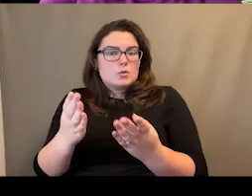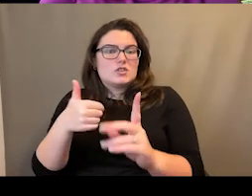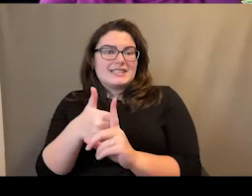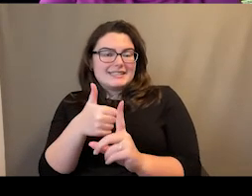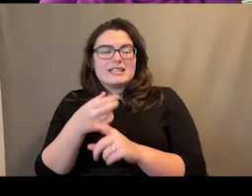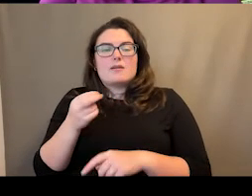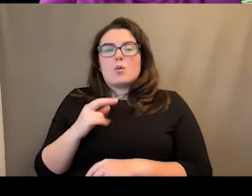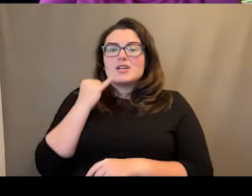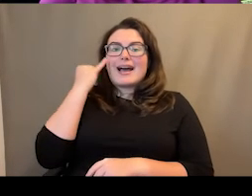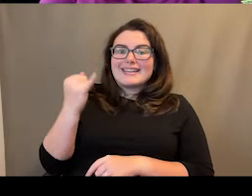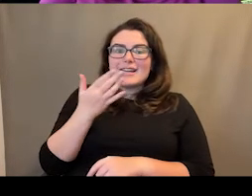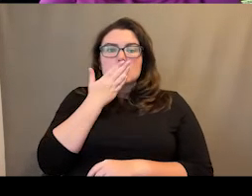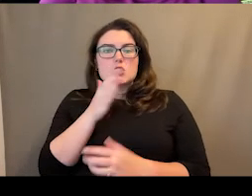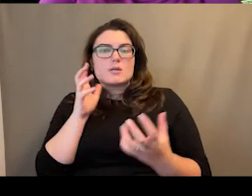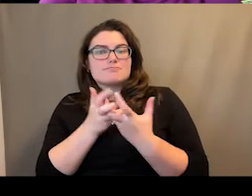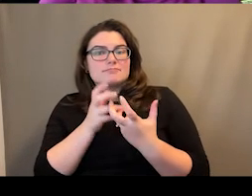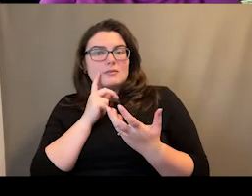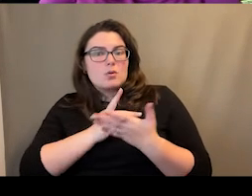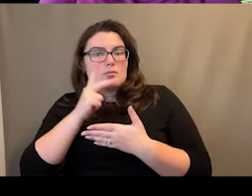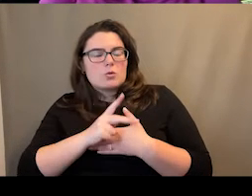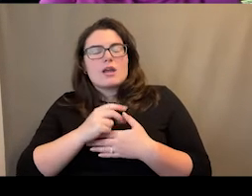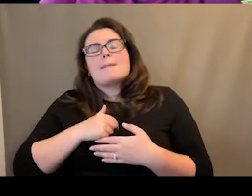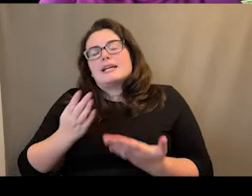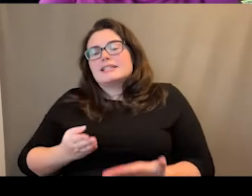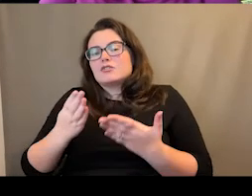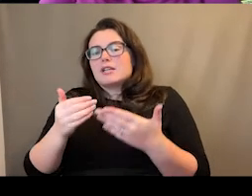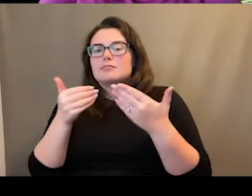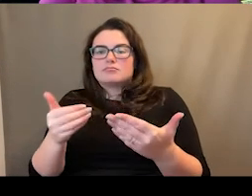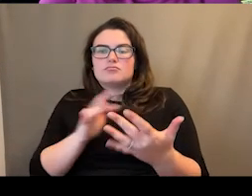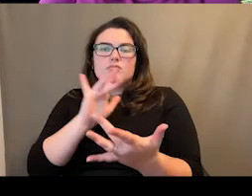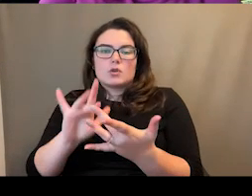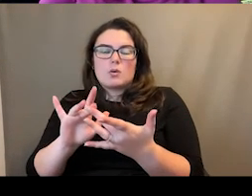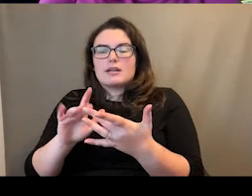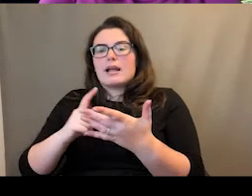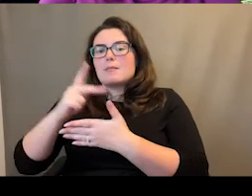ideas that are good fit for a program, I suggest you contact the program directors for